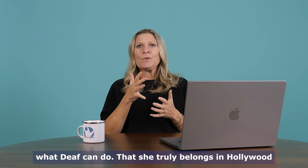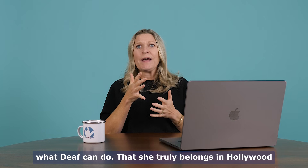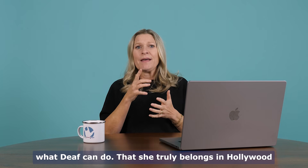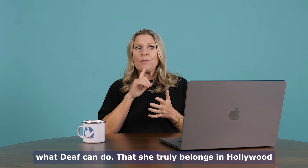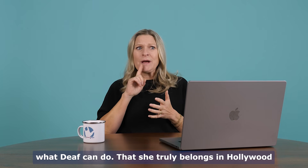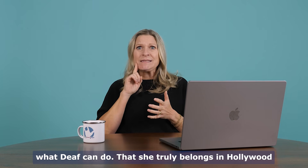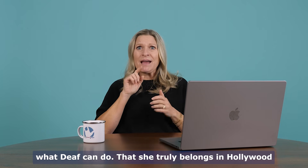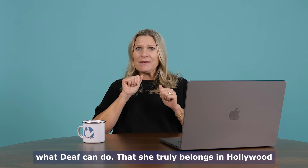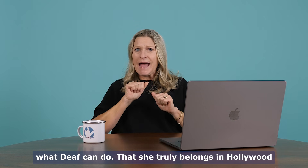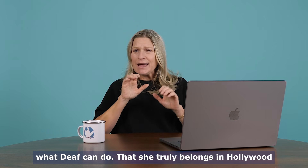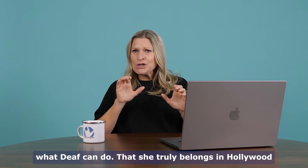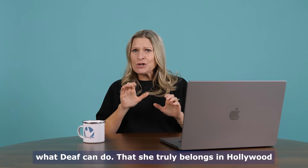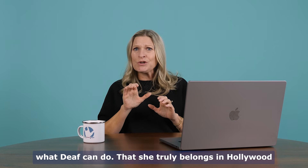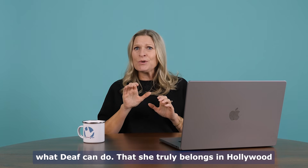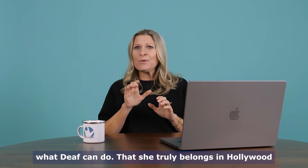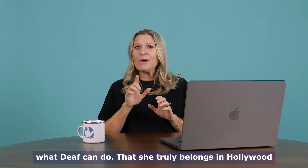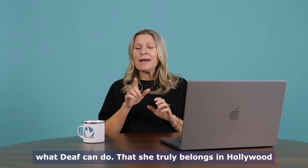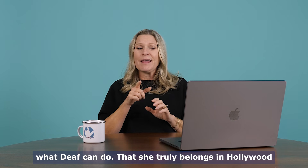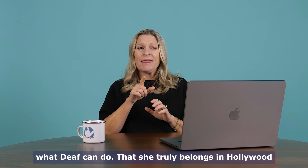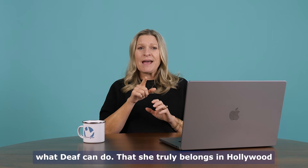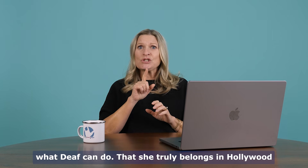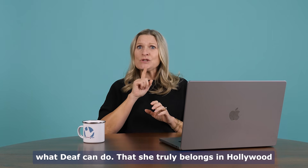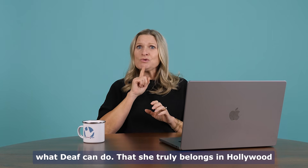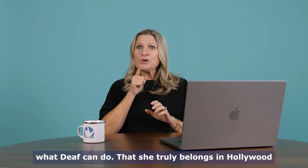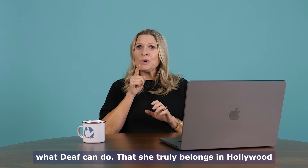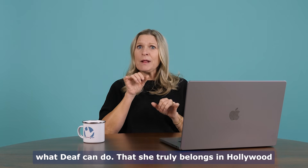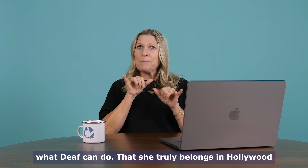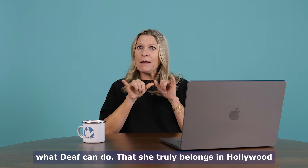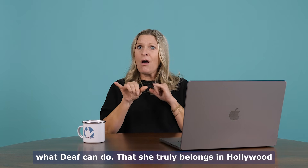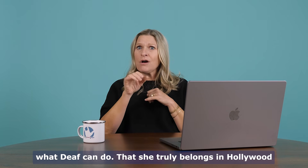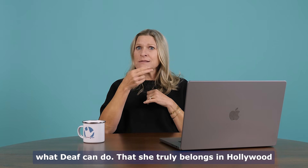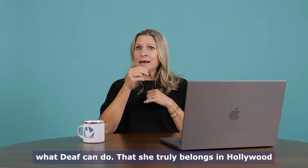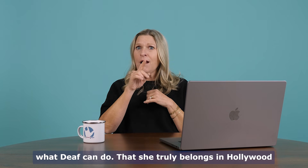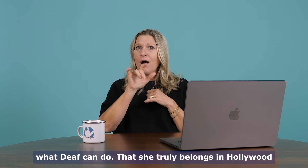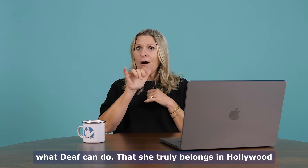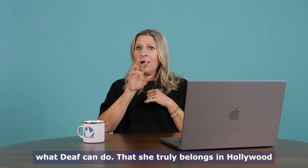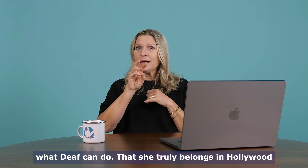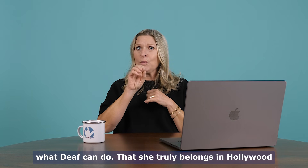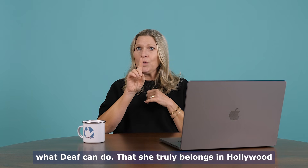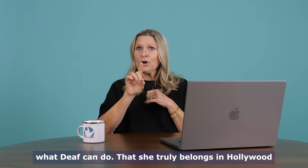what Deaf can do. That she truly belongs in Hollywood